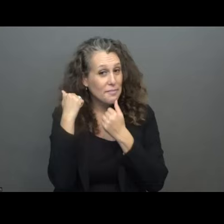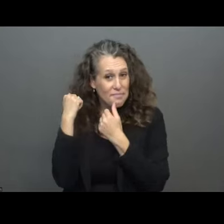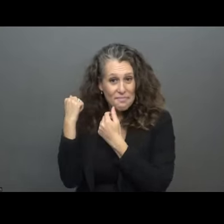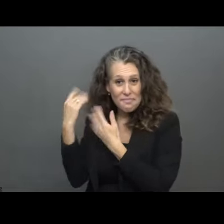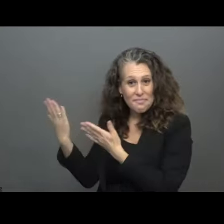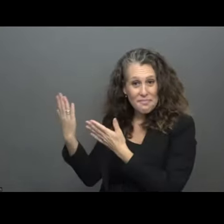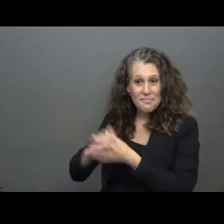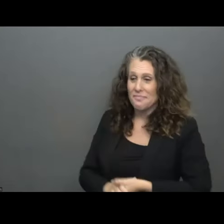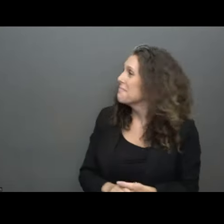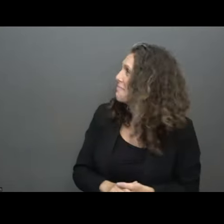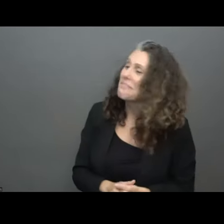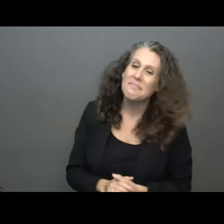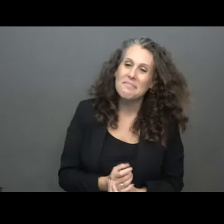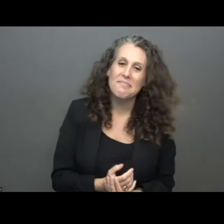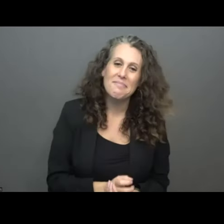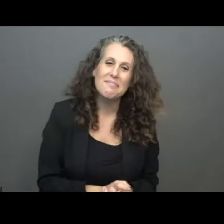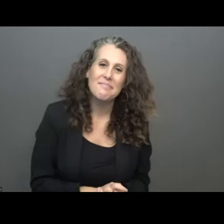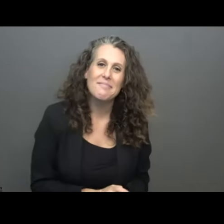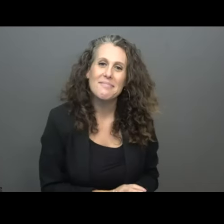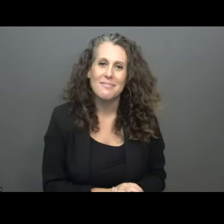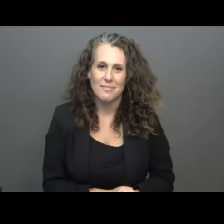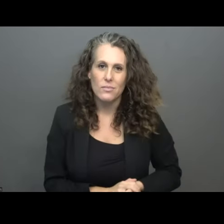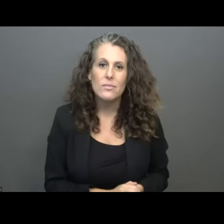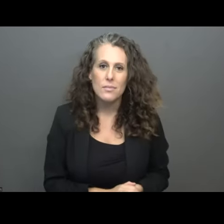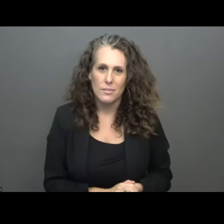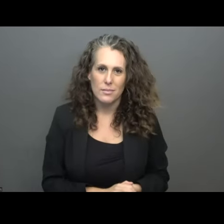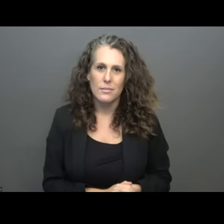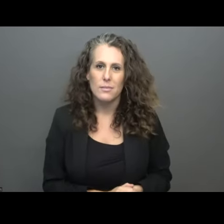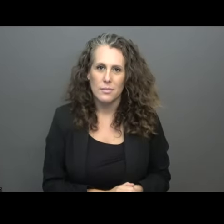hopefully it's coming up on the screen, in which initiative, or initiatives, is your